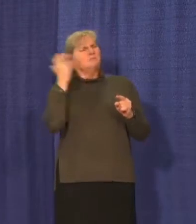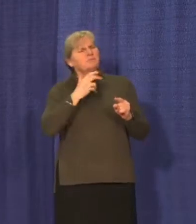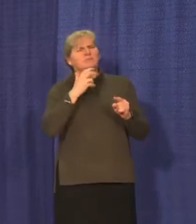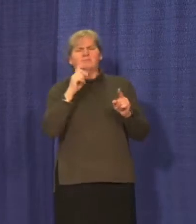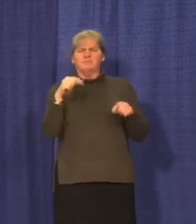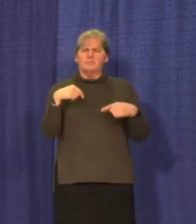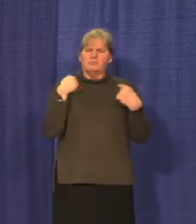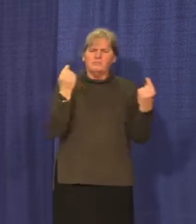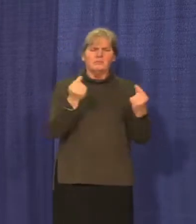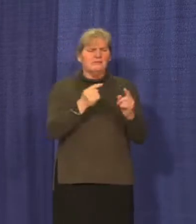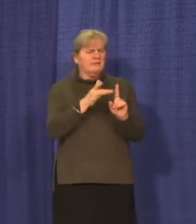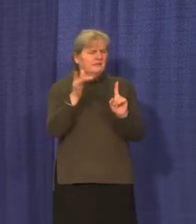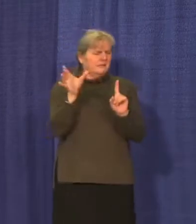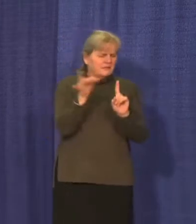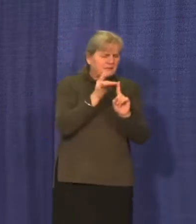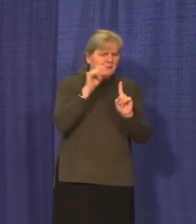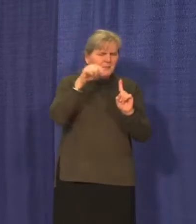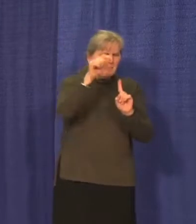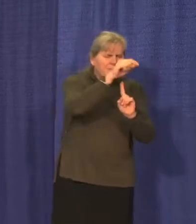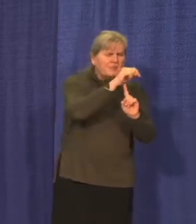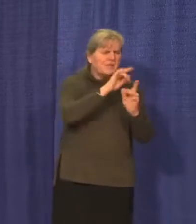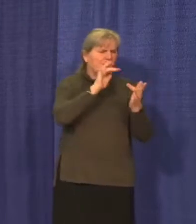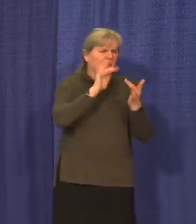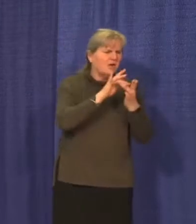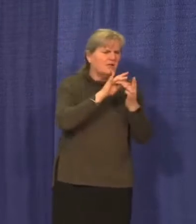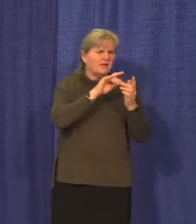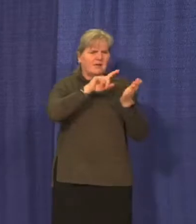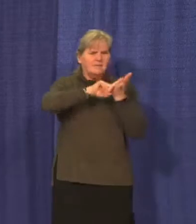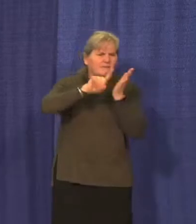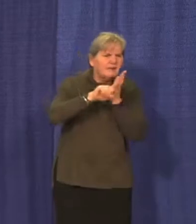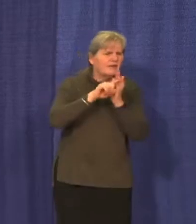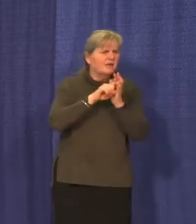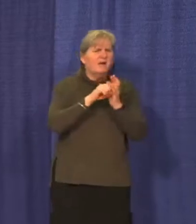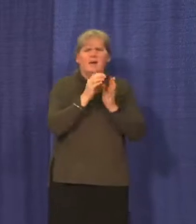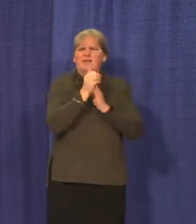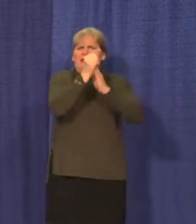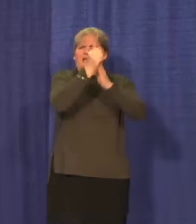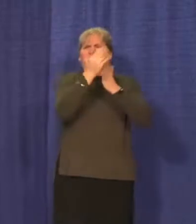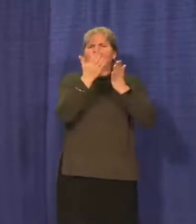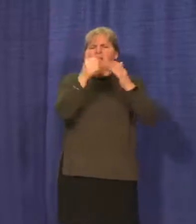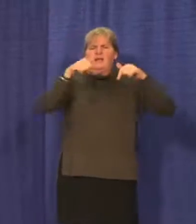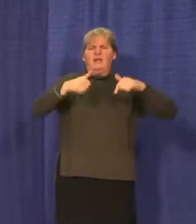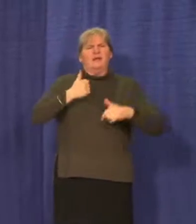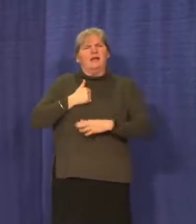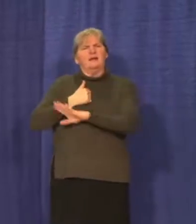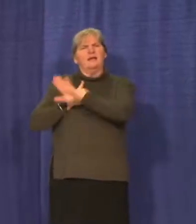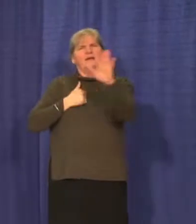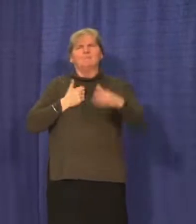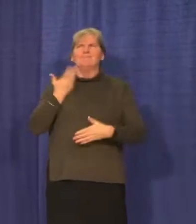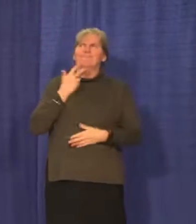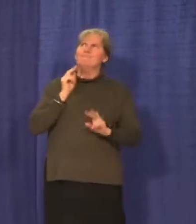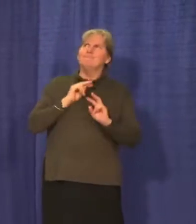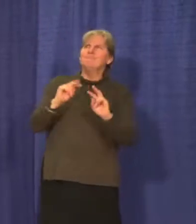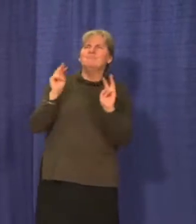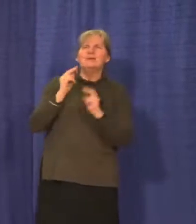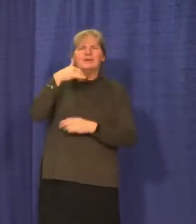impeccable job of tracing and testing, leading the country. So again, please don't hesitate